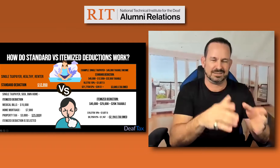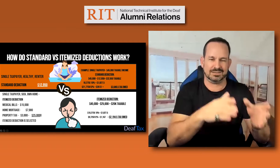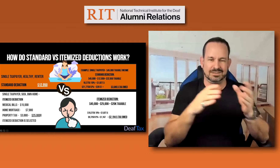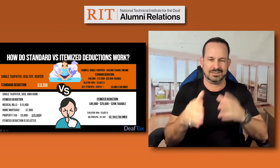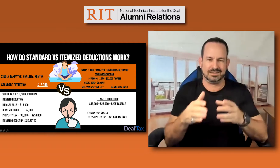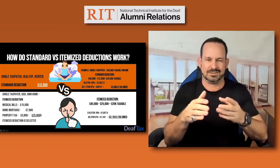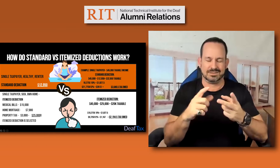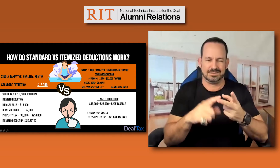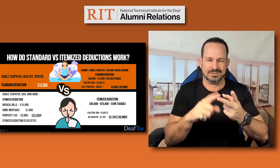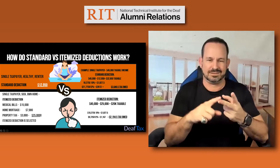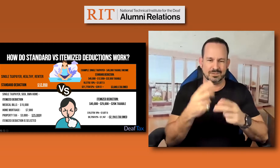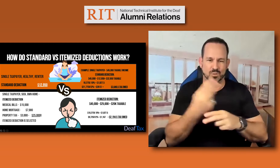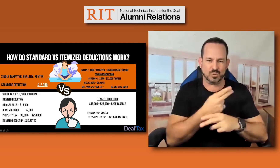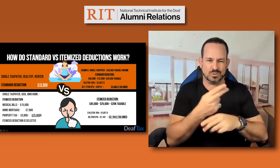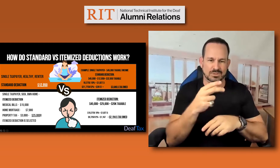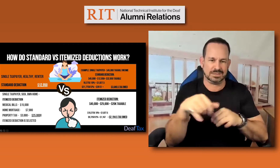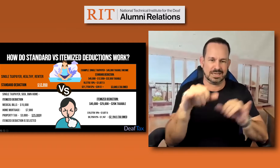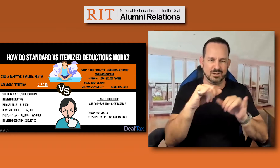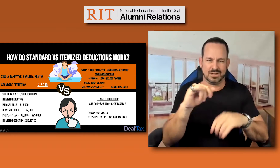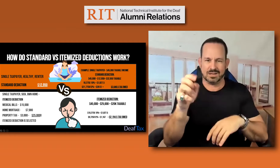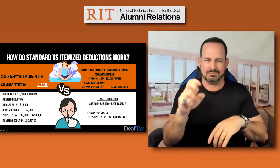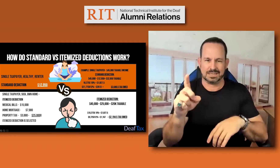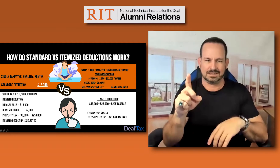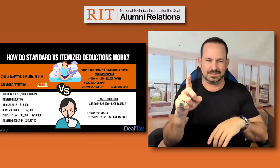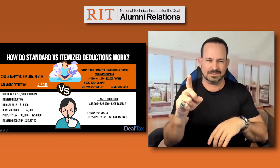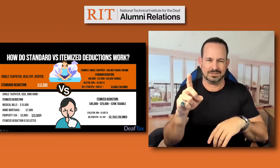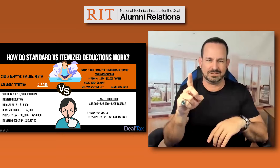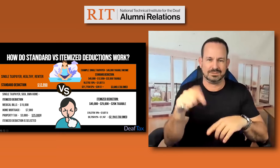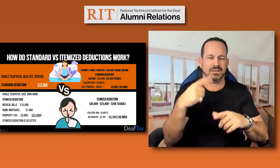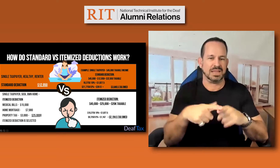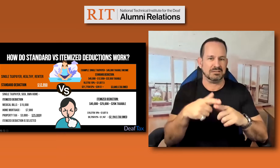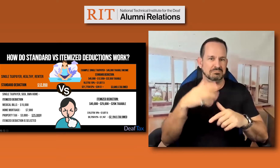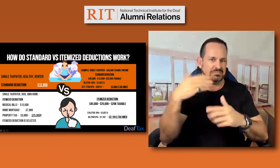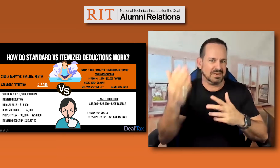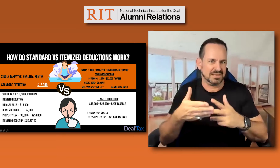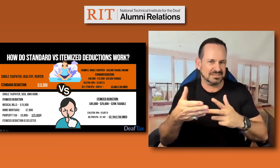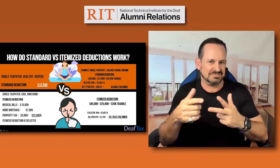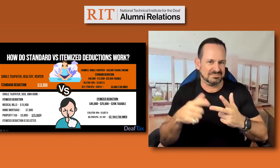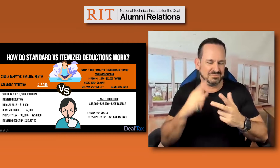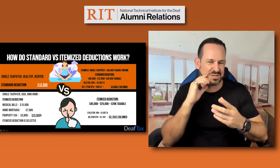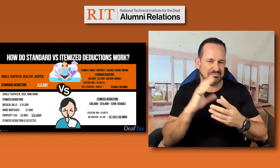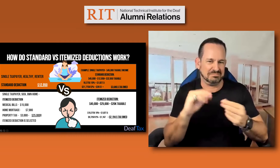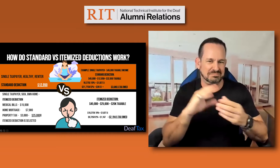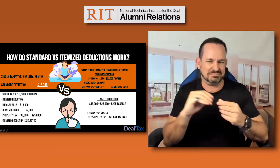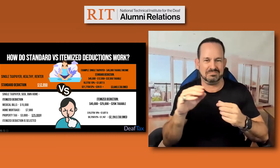It's important to look at your taxable income, understand your tax bracket, your expenditure,